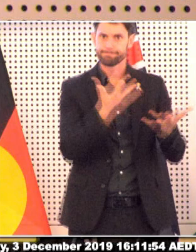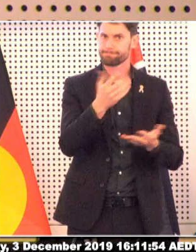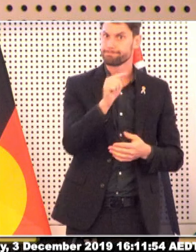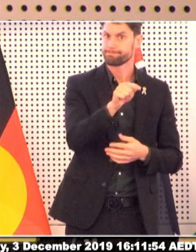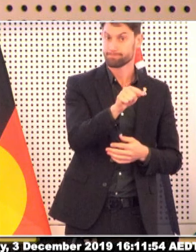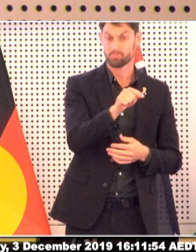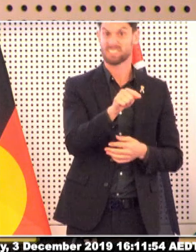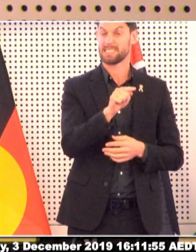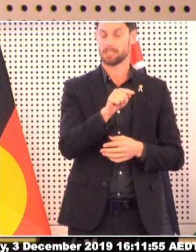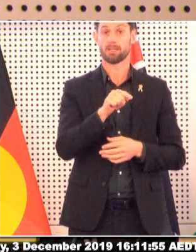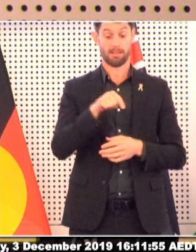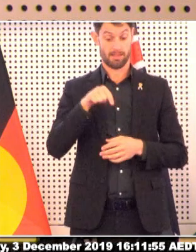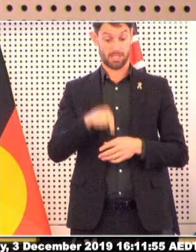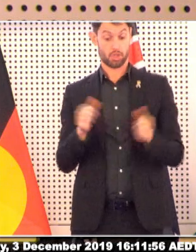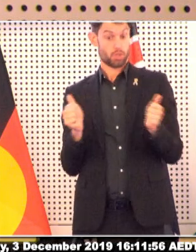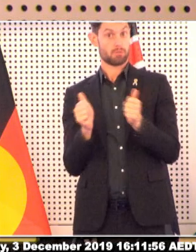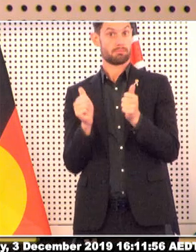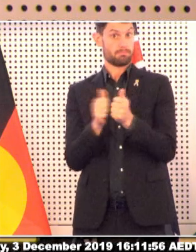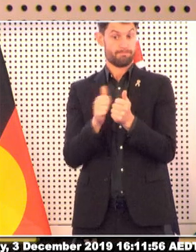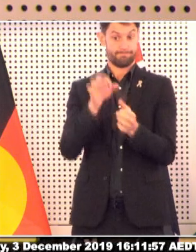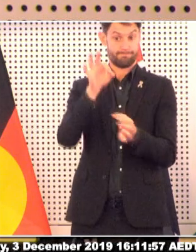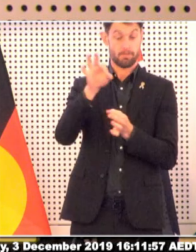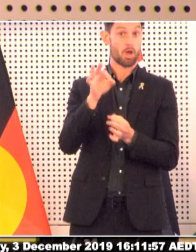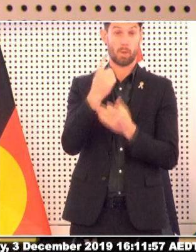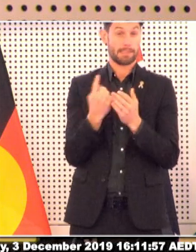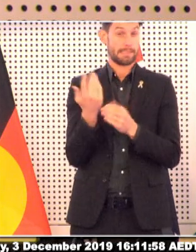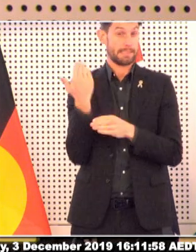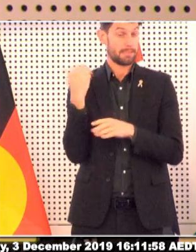This is a document that has only been today finalised by the Australian Bureau of Statistics.